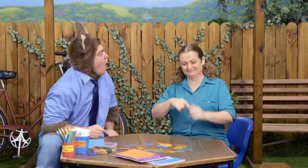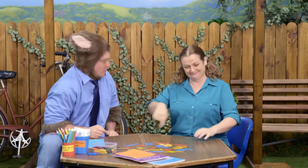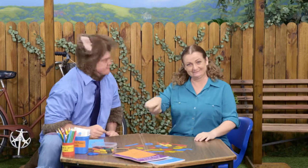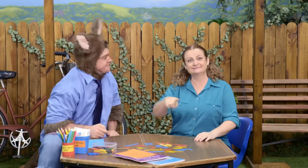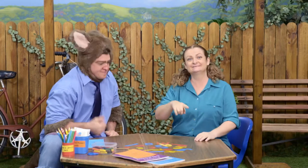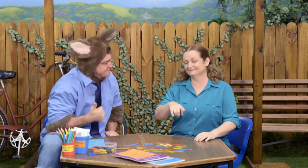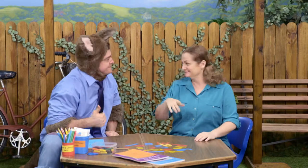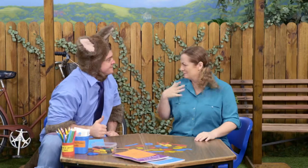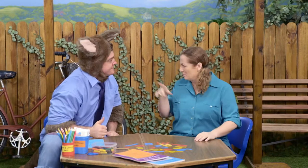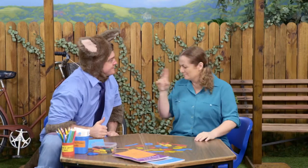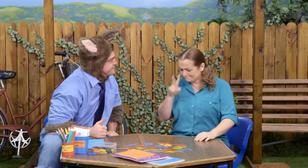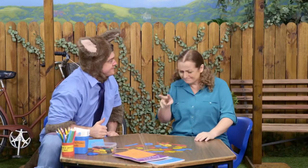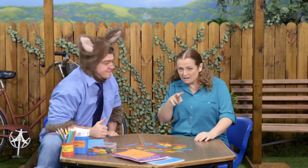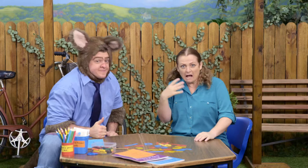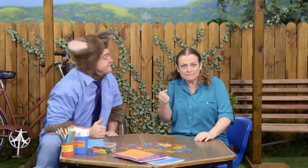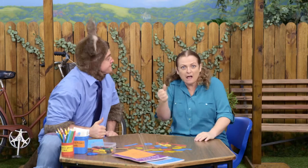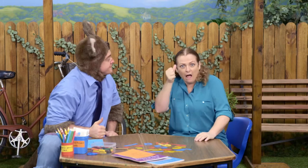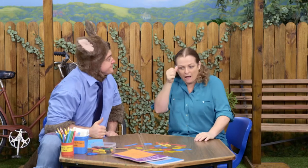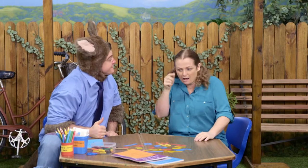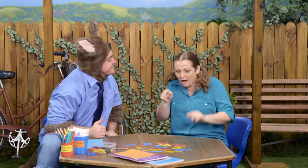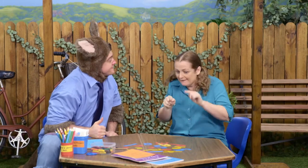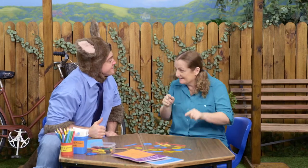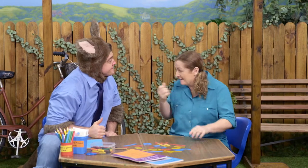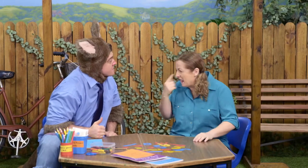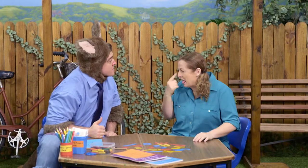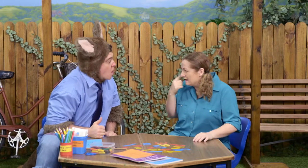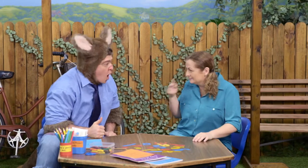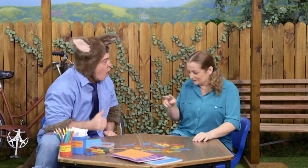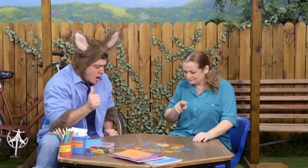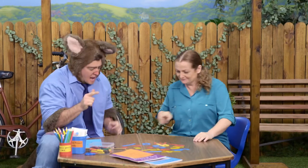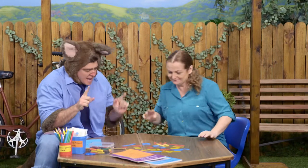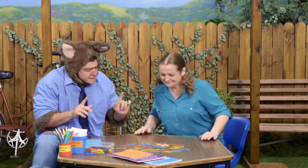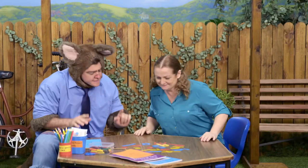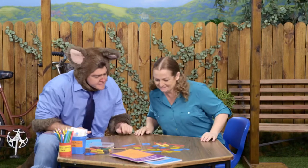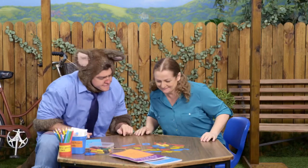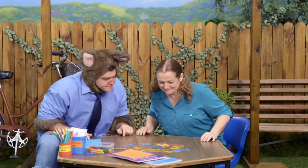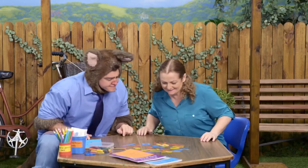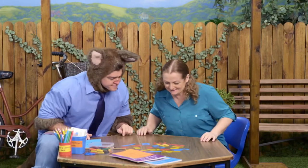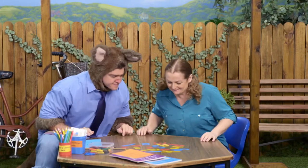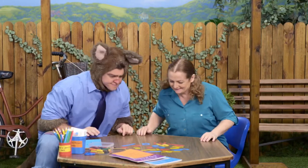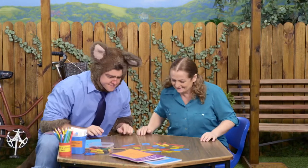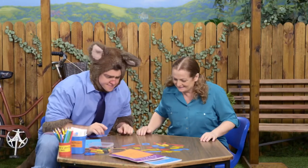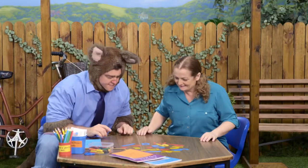Can you see if you can recognise any? Mmm, OK.